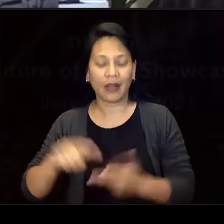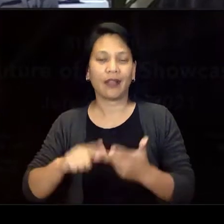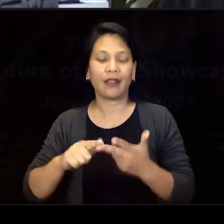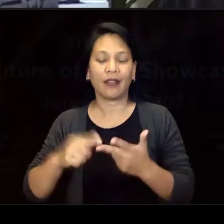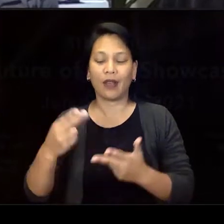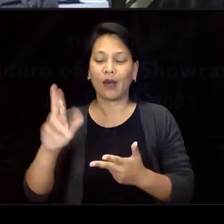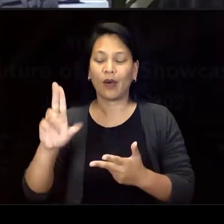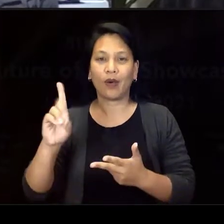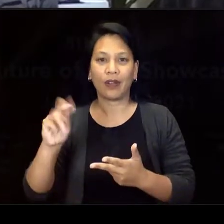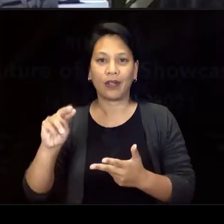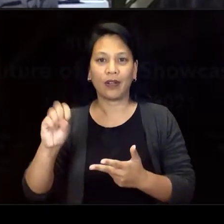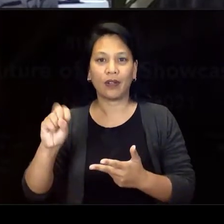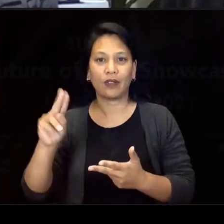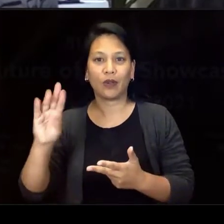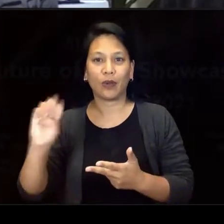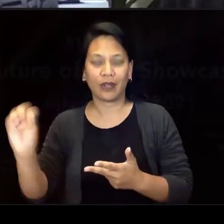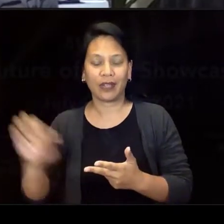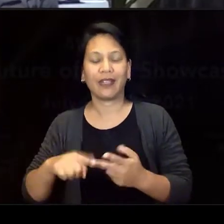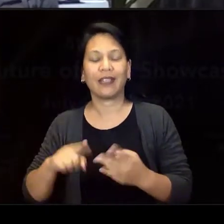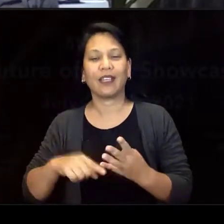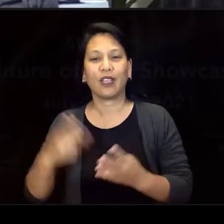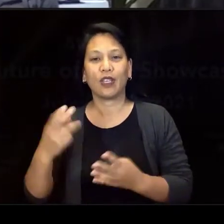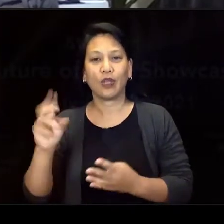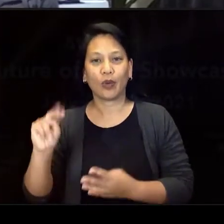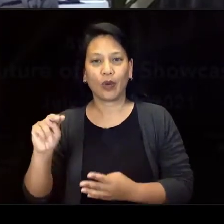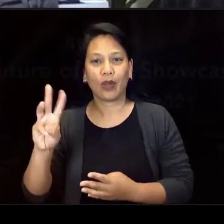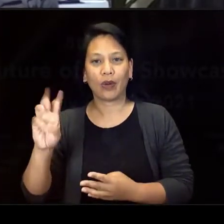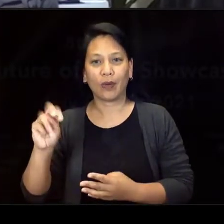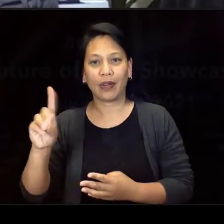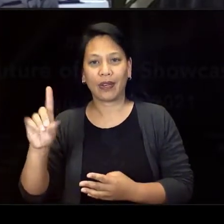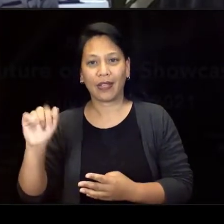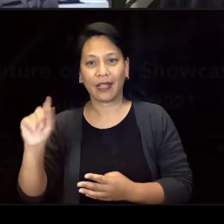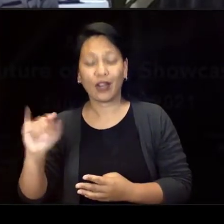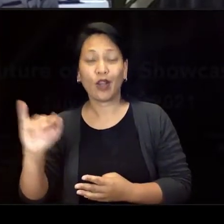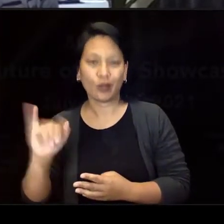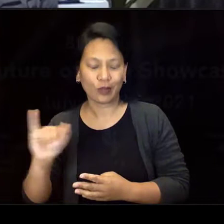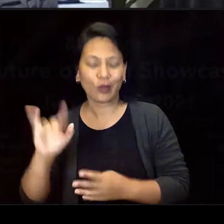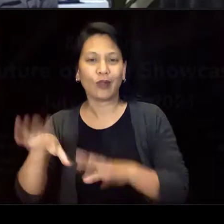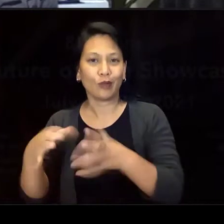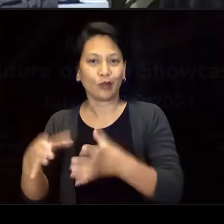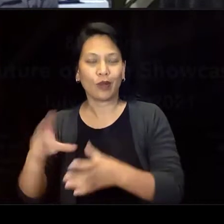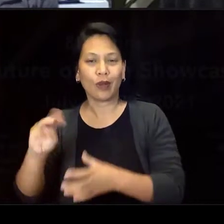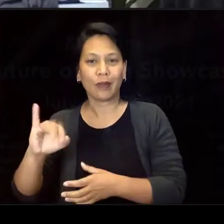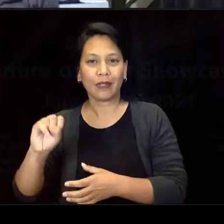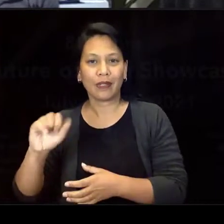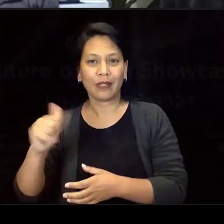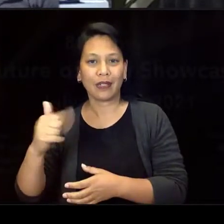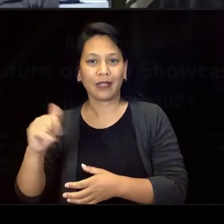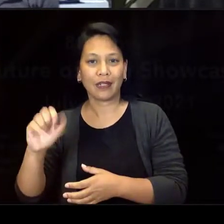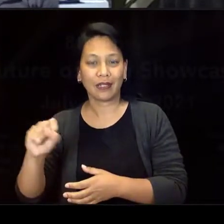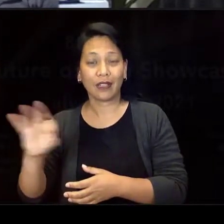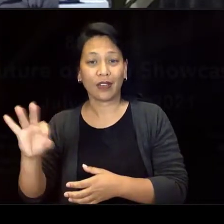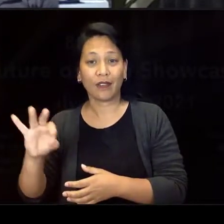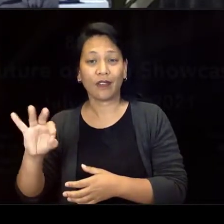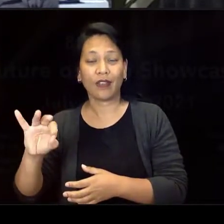and of course the Mississaugas of the Credit First Nation. Today, the meeting place of Toronto is home to many indigenous people.